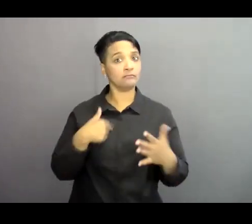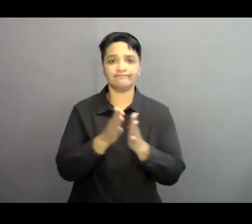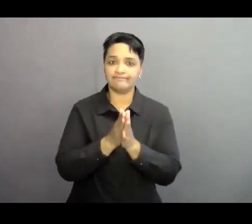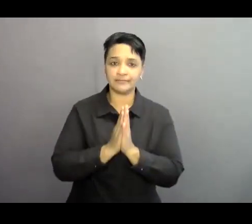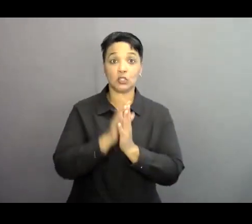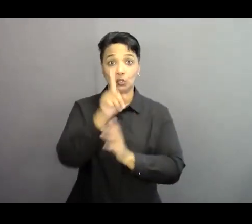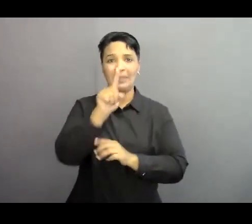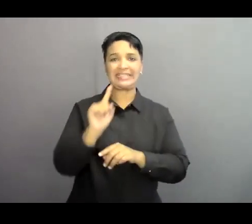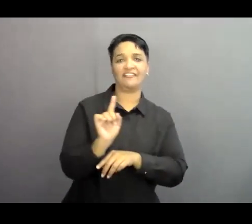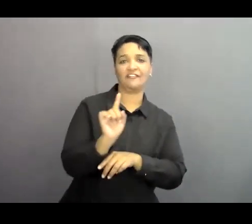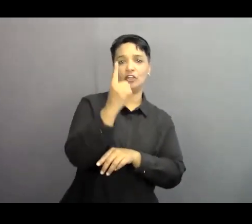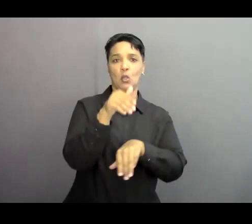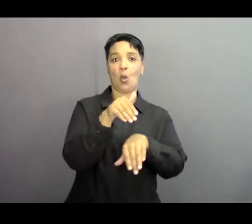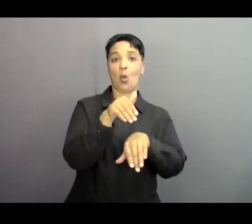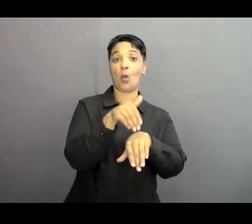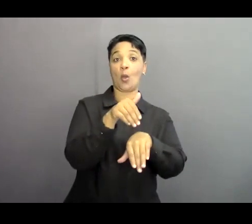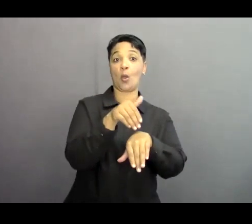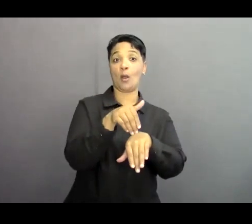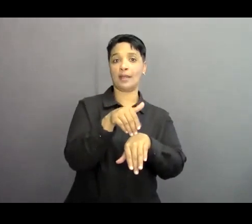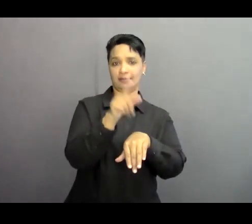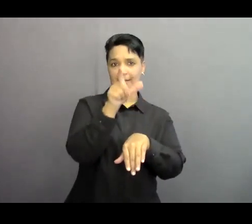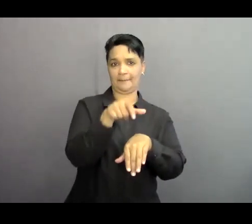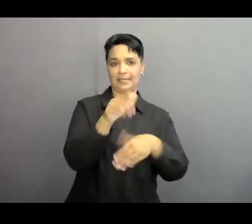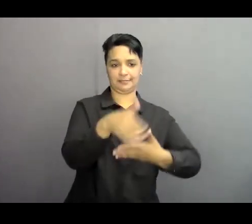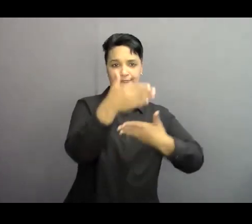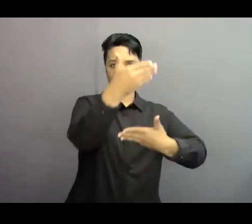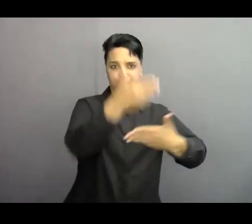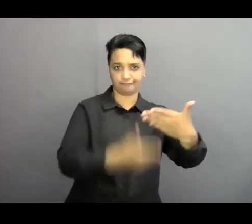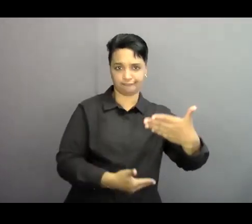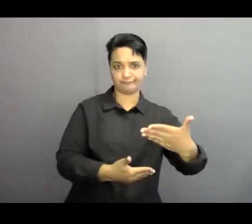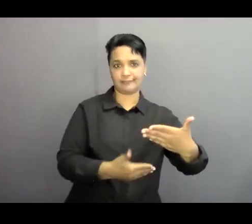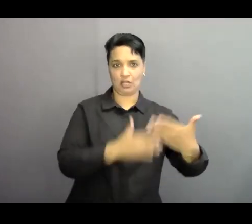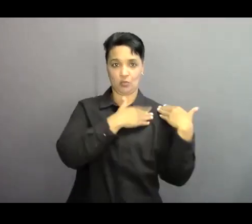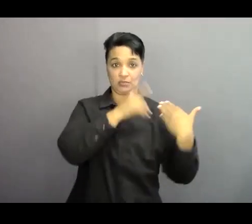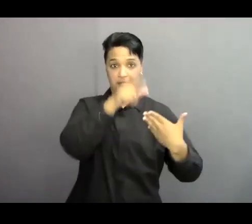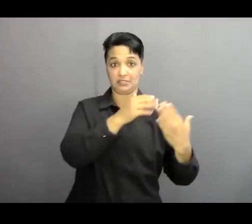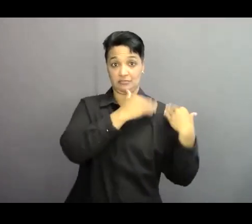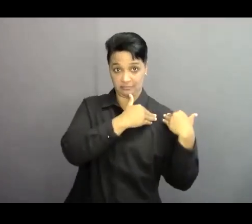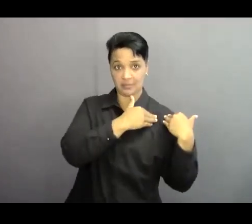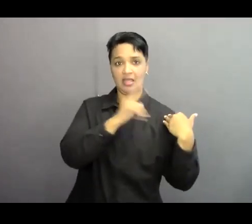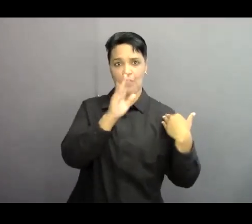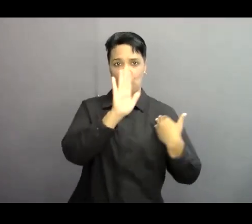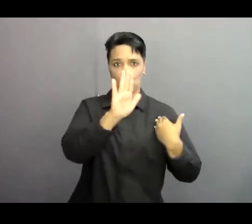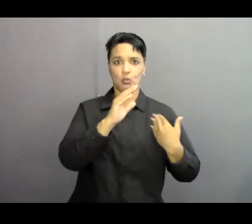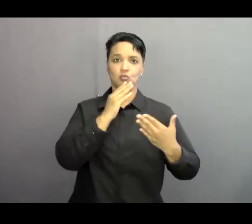to whoever is responsible for that subsection, and then to write your own suggested language as well.